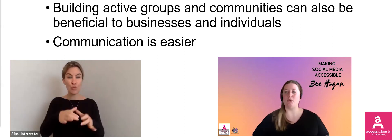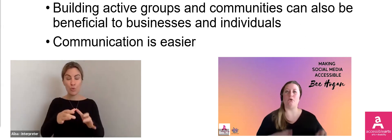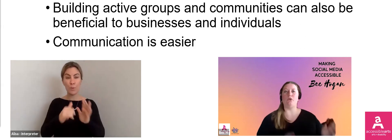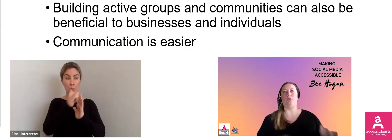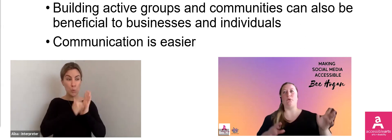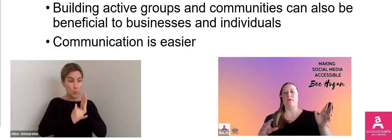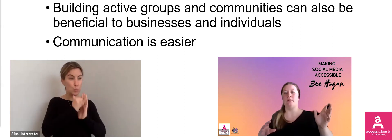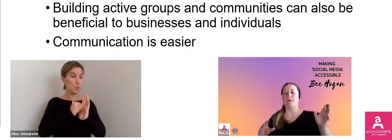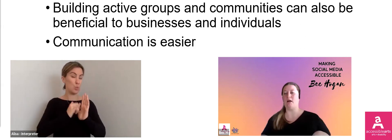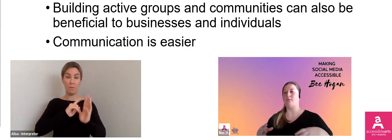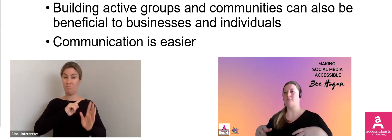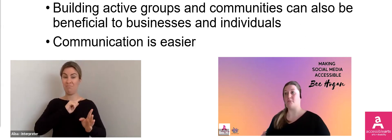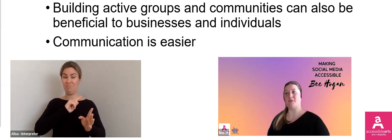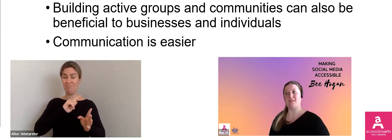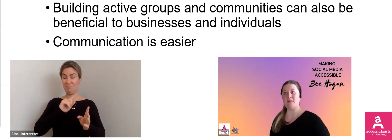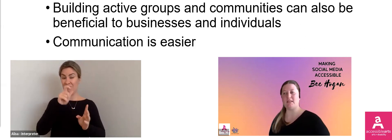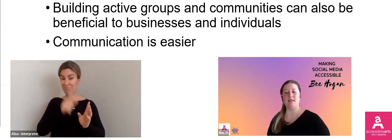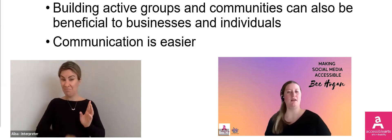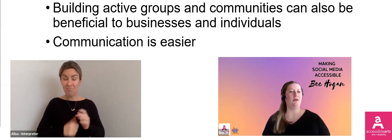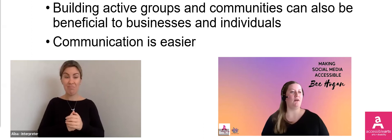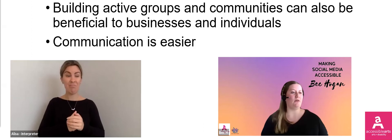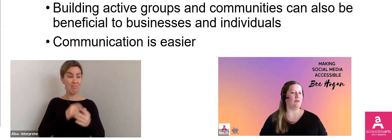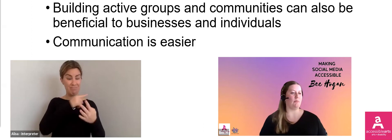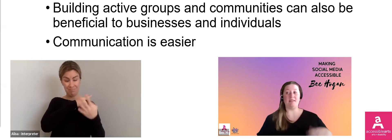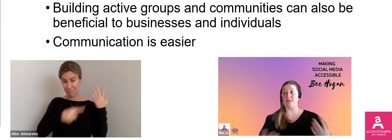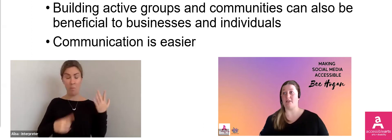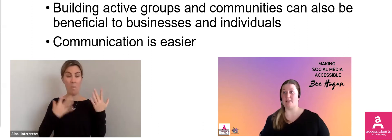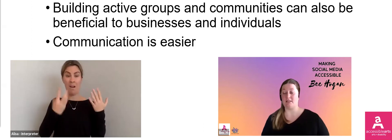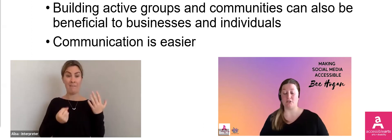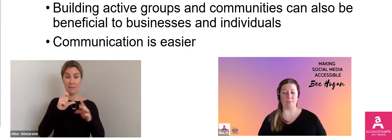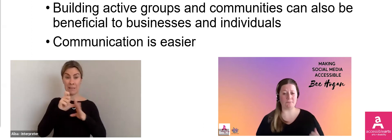all white people with disability or identify as such.